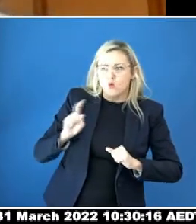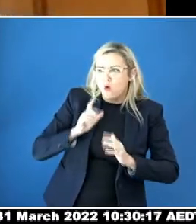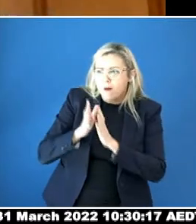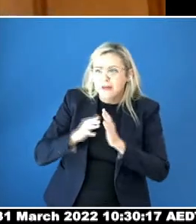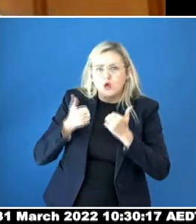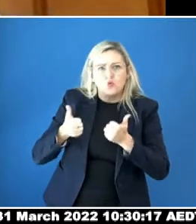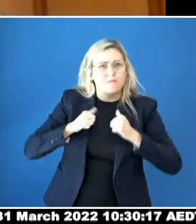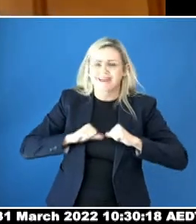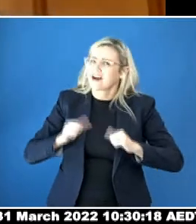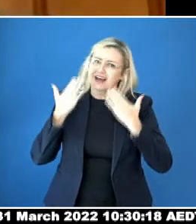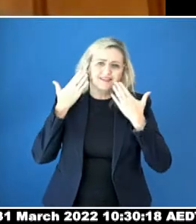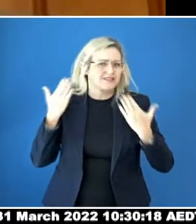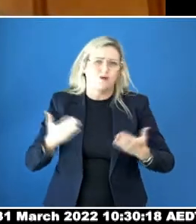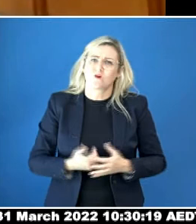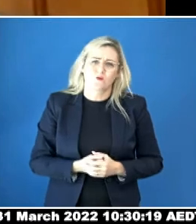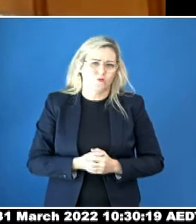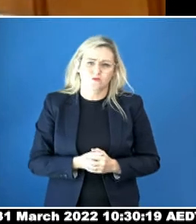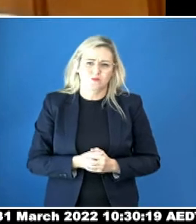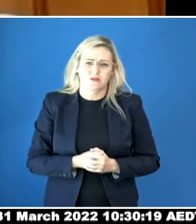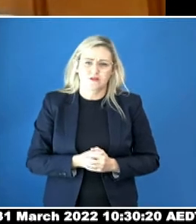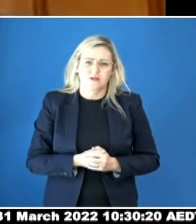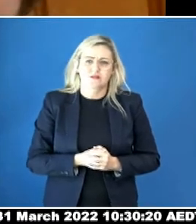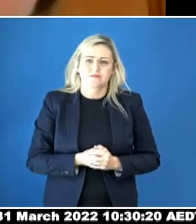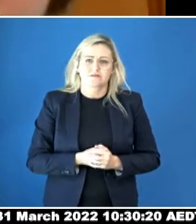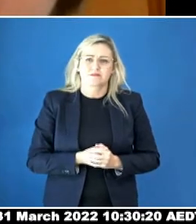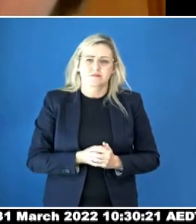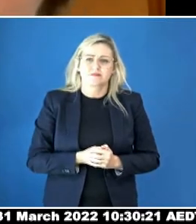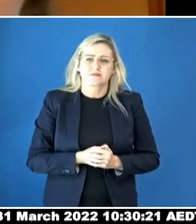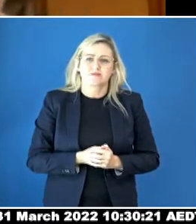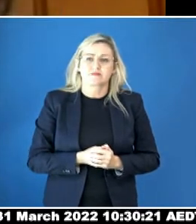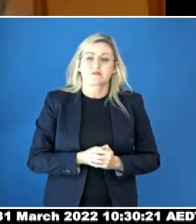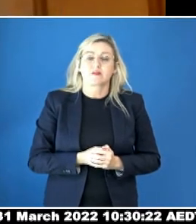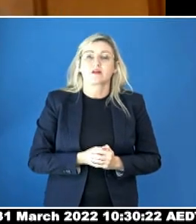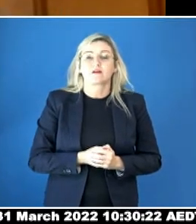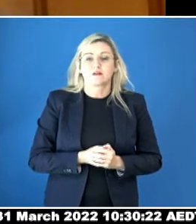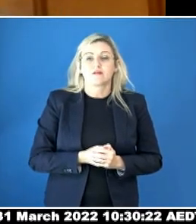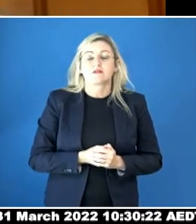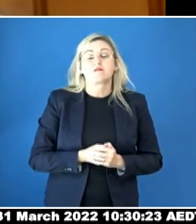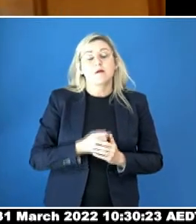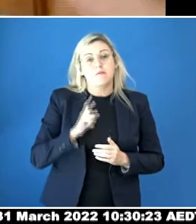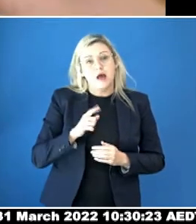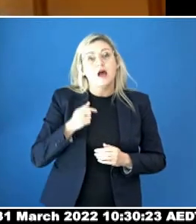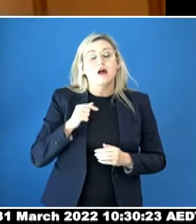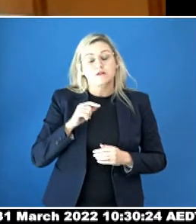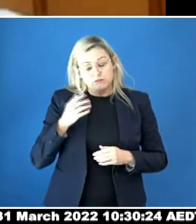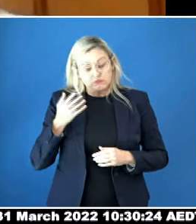treat me. But apart from that and as I'm growing up,